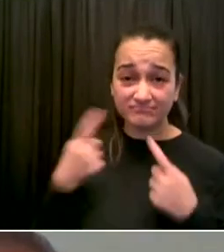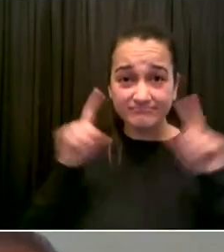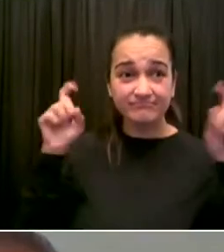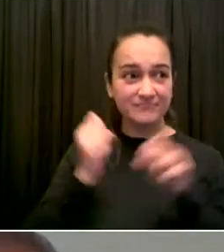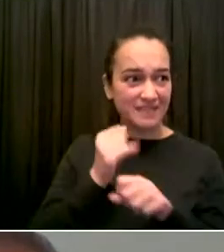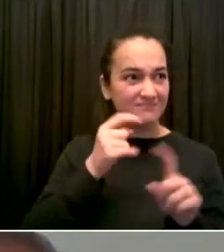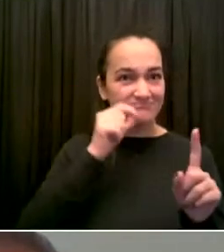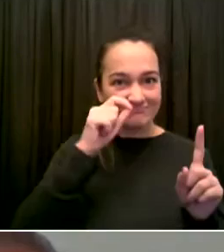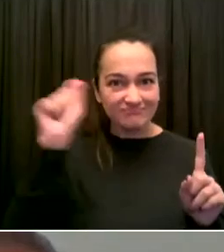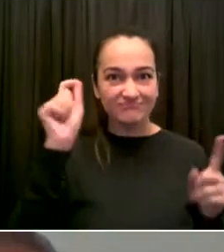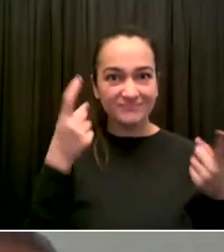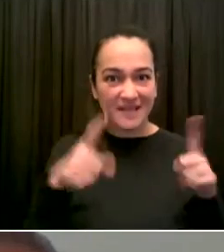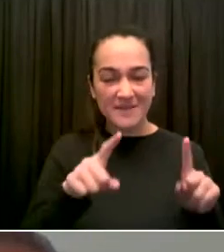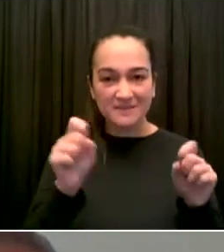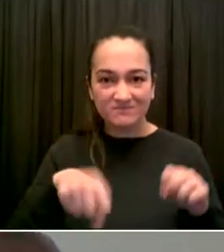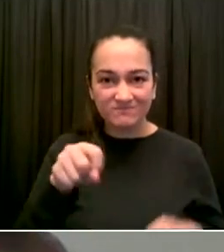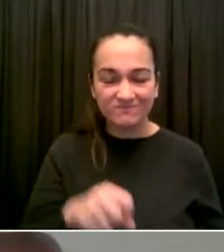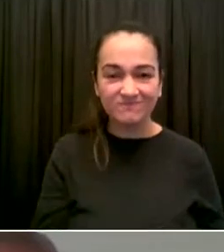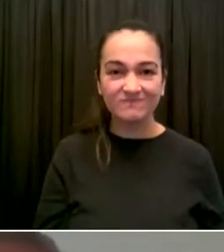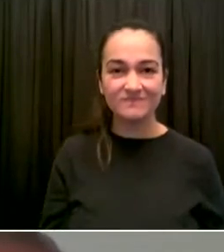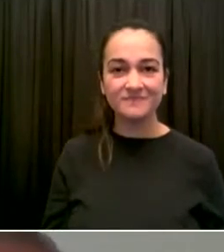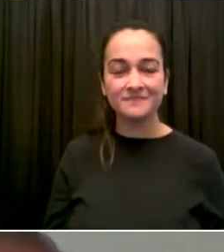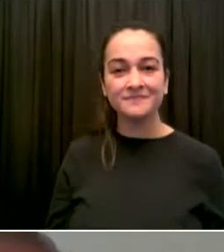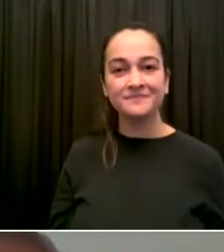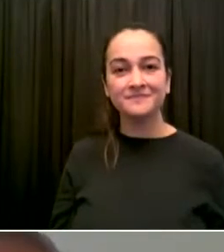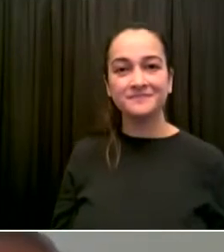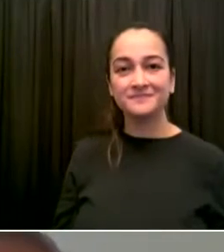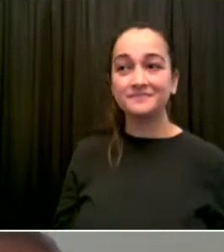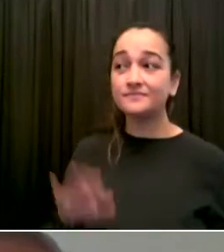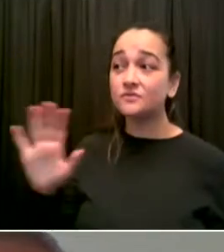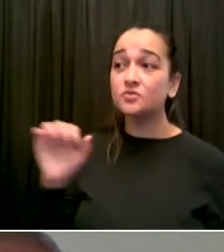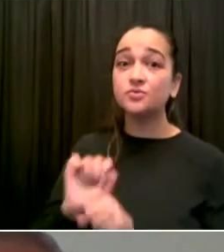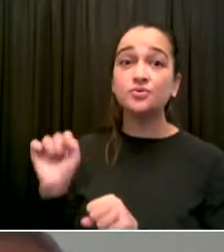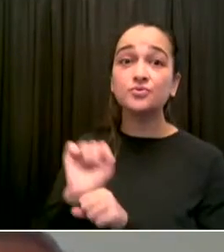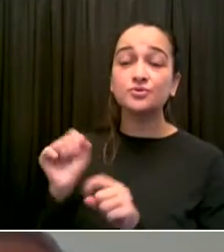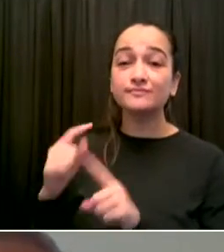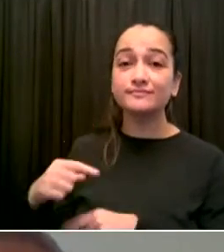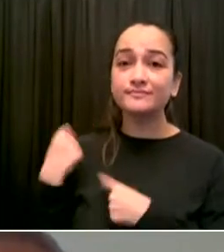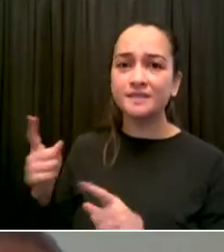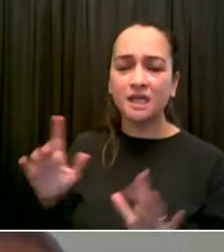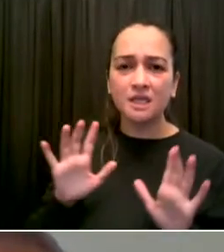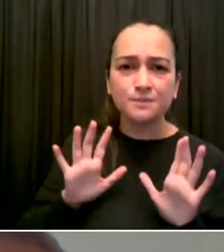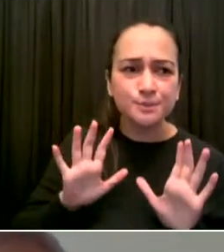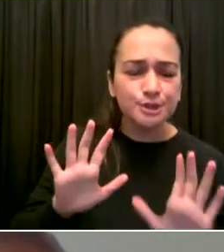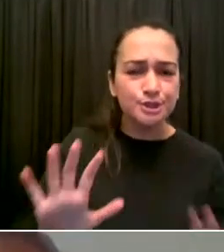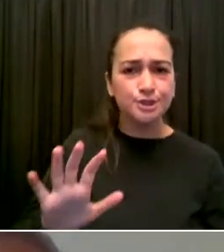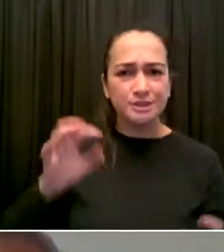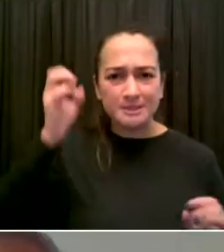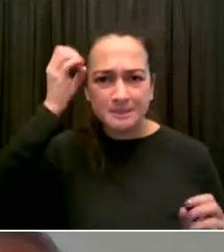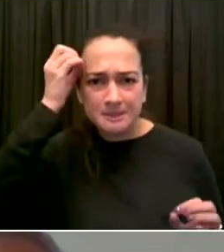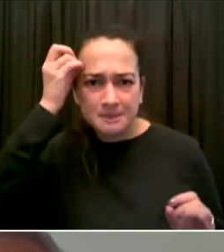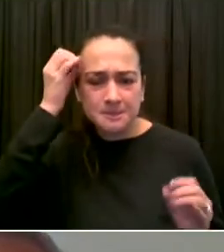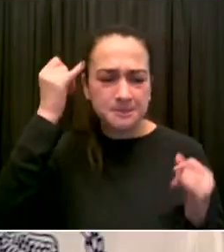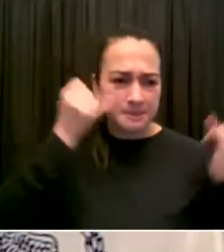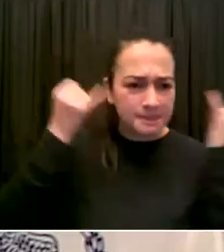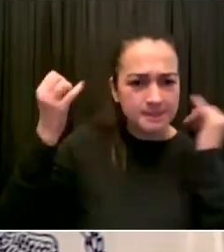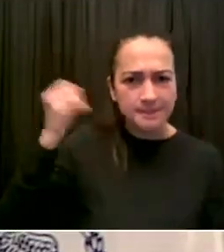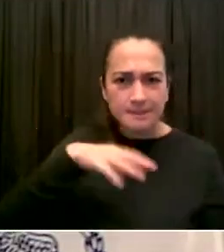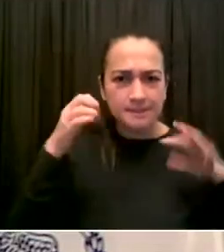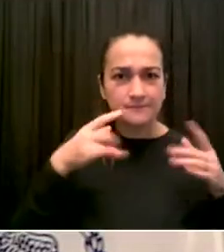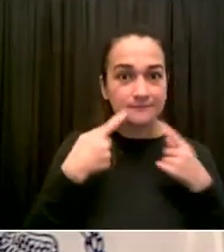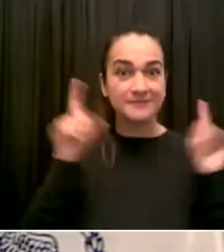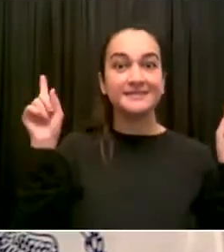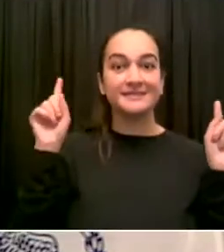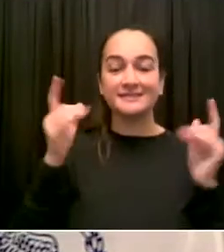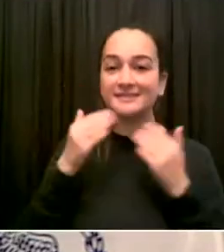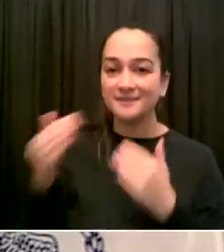CREATIVE AND RESPSIONVE.